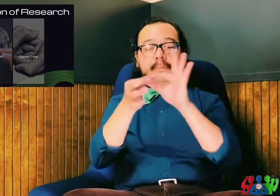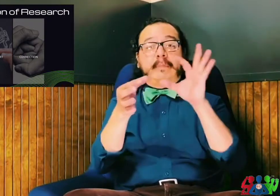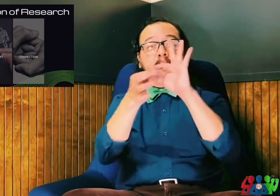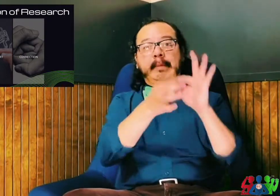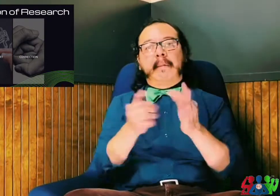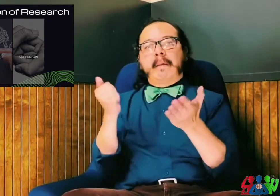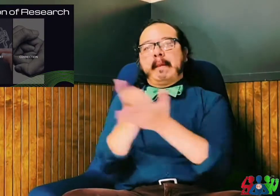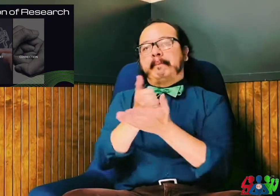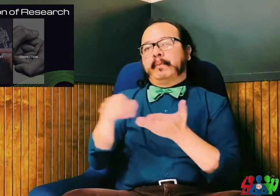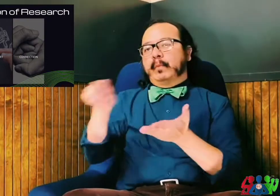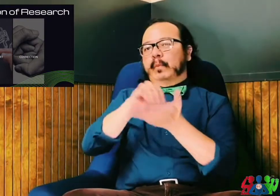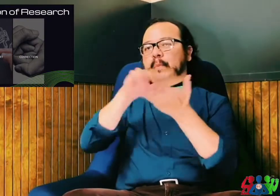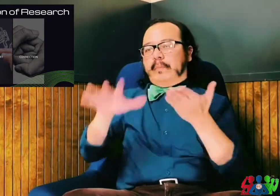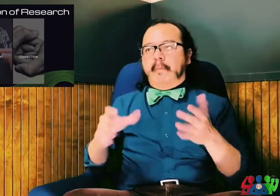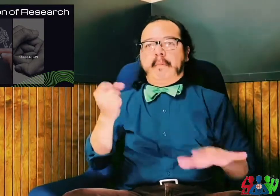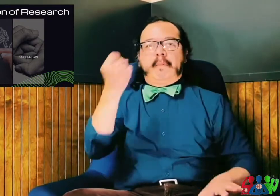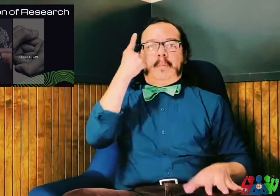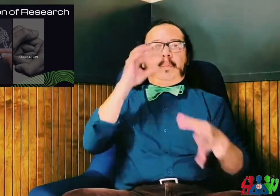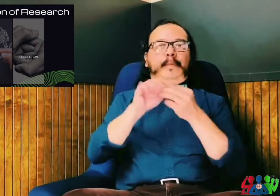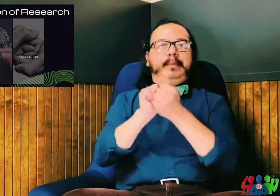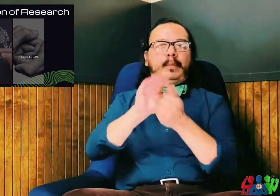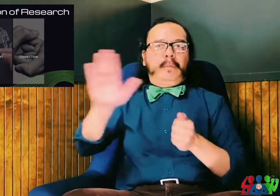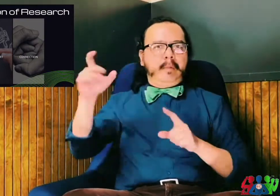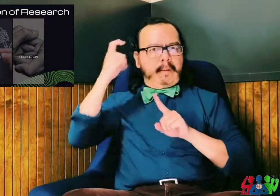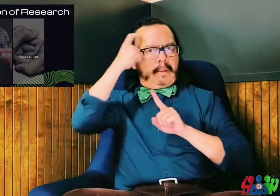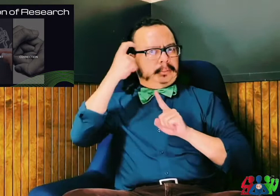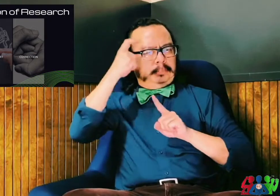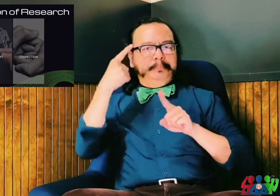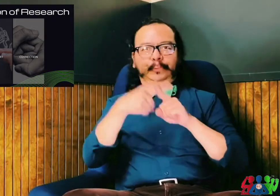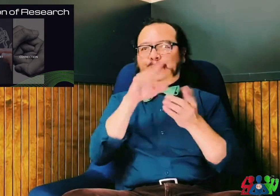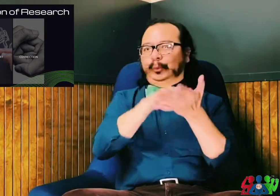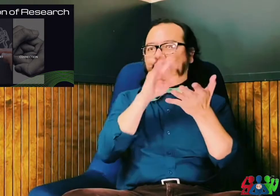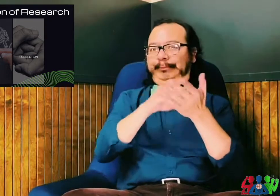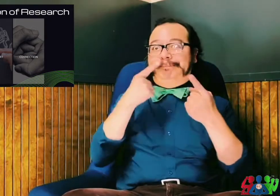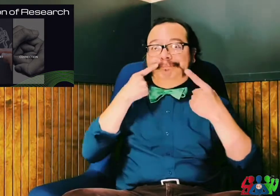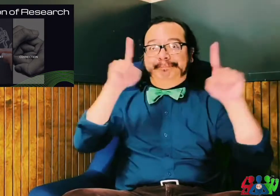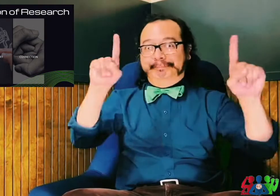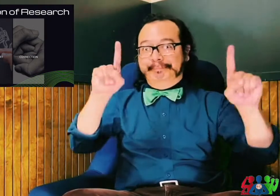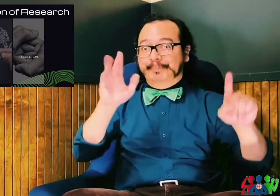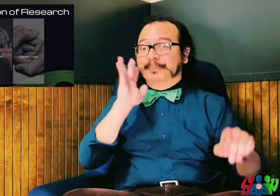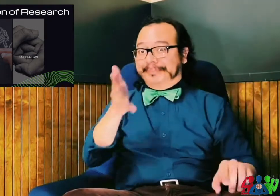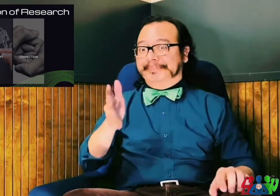The potential benefits of making connections across the STEM subjects would support the students' cognition and learning.